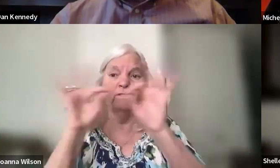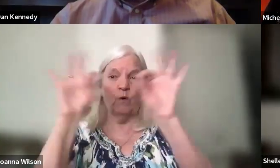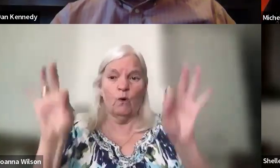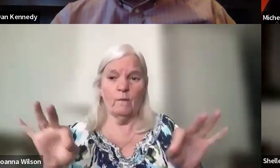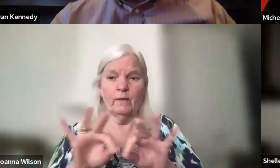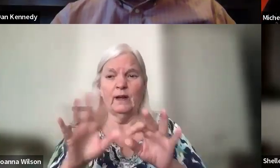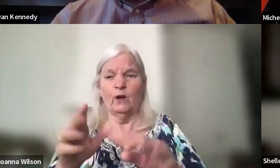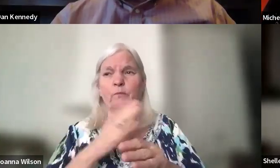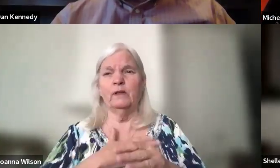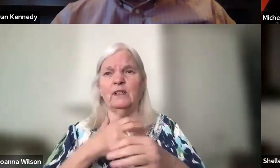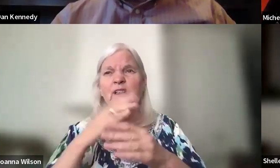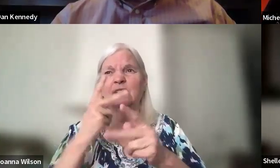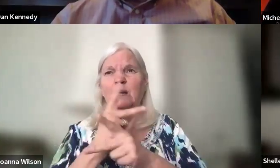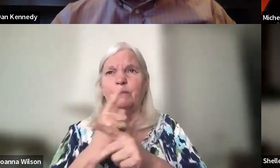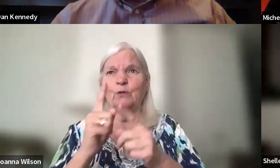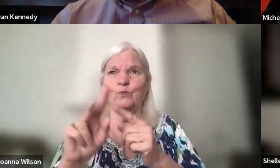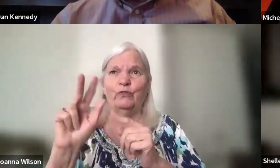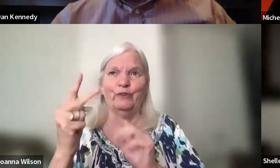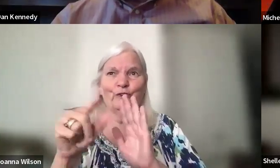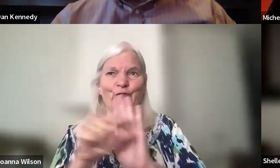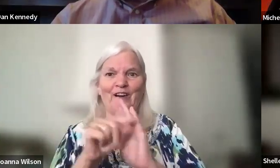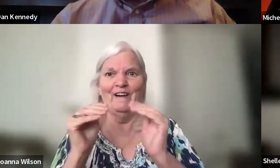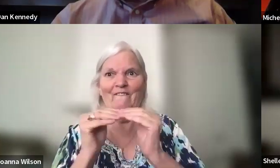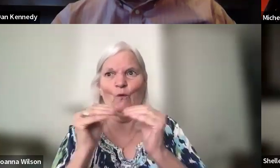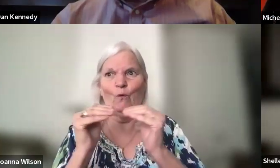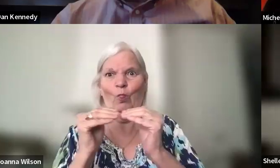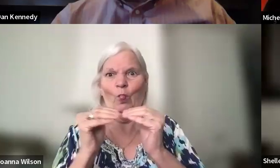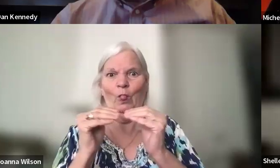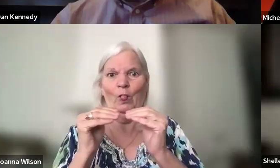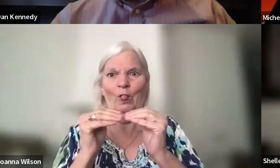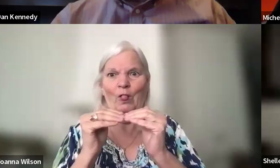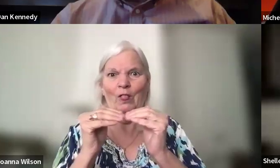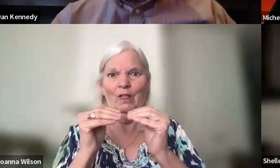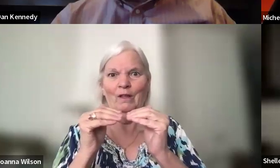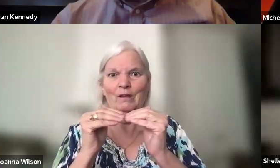cards or some of those open feedback forms, if you could please make sure that you keep it kind of at